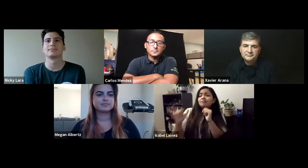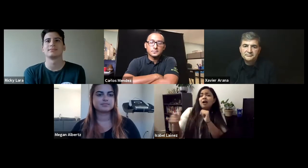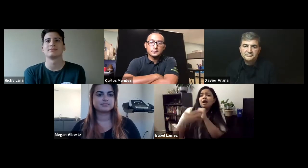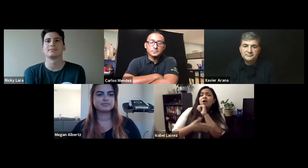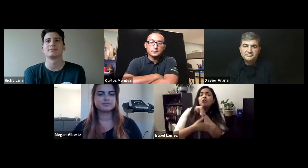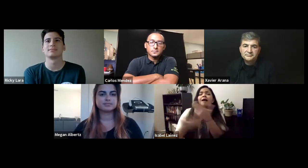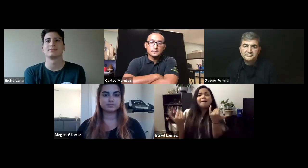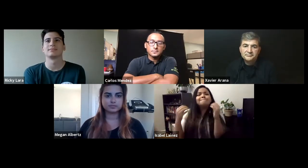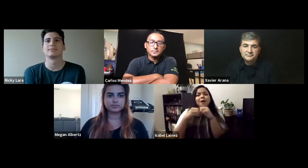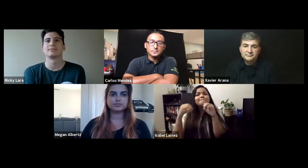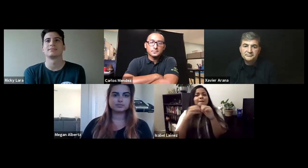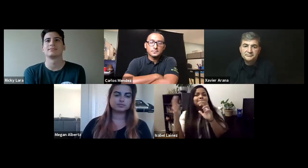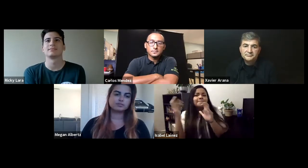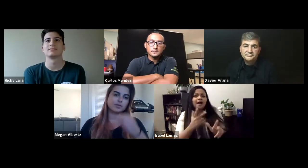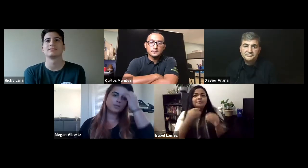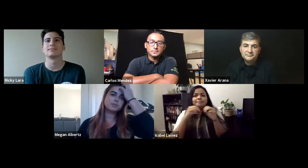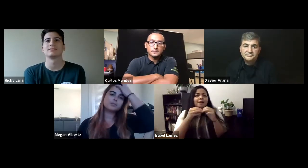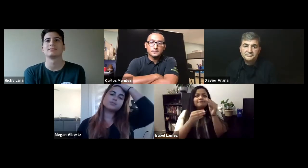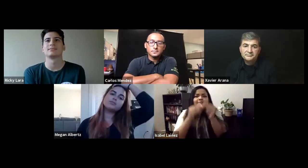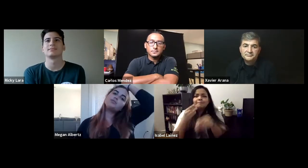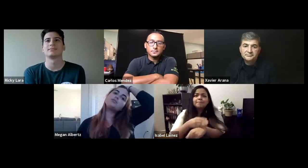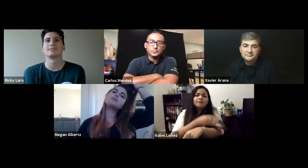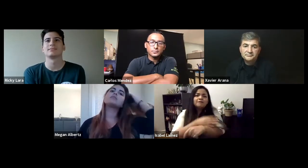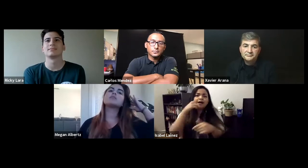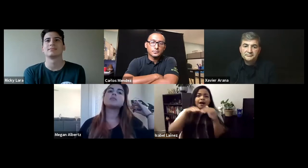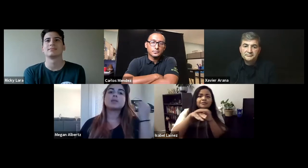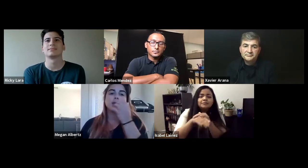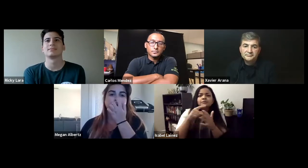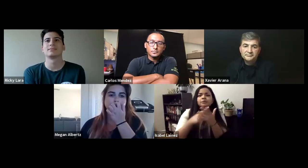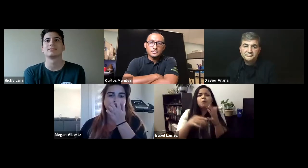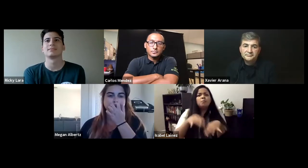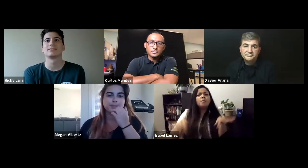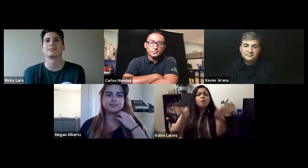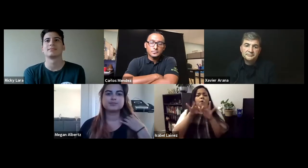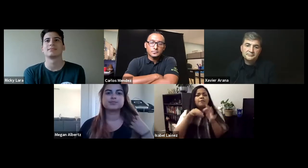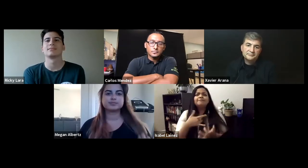I'm really thankful and grateful that I was able to do that, and the more I learn,